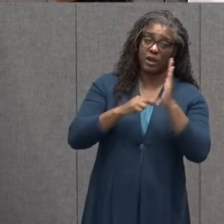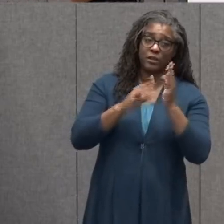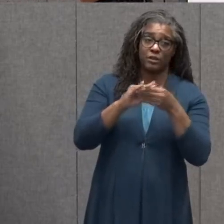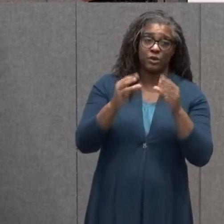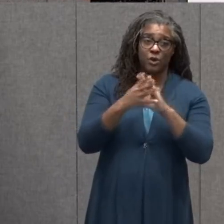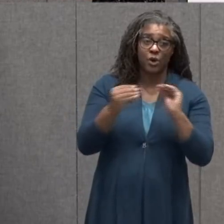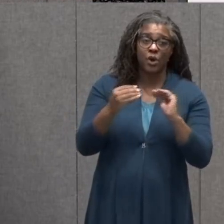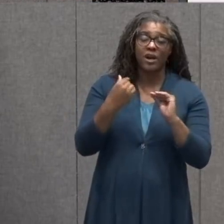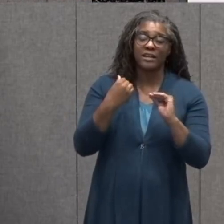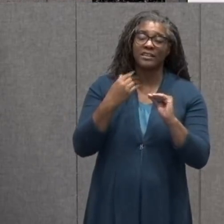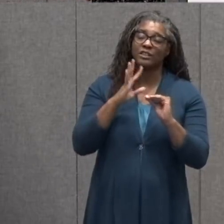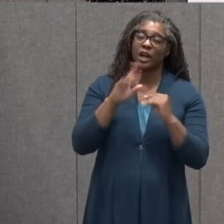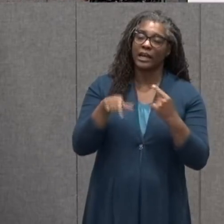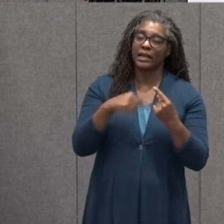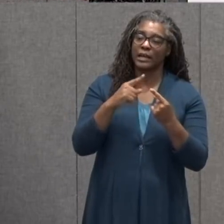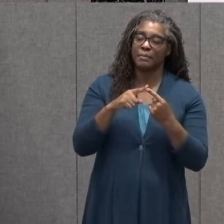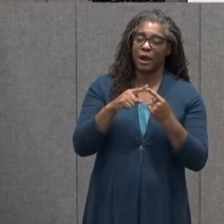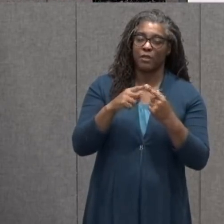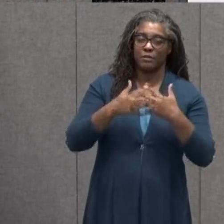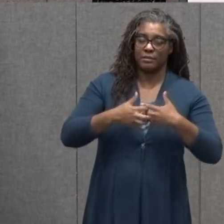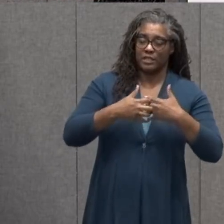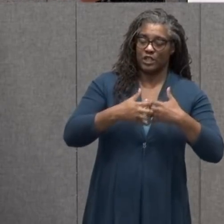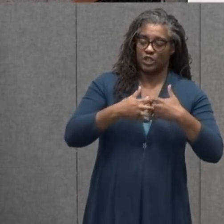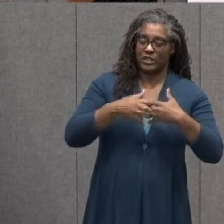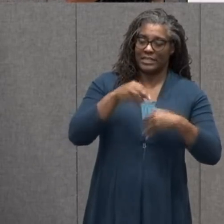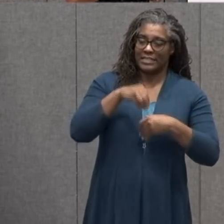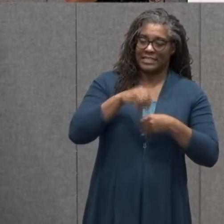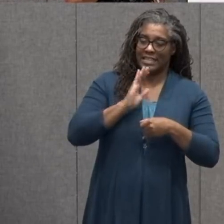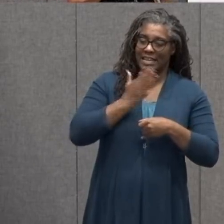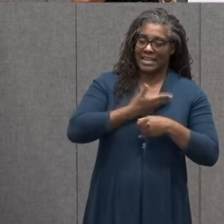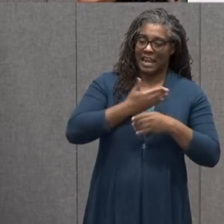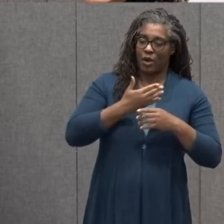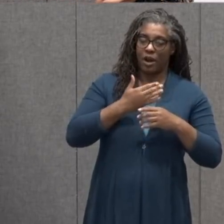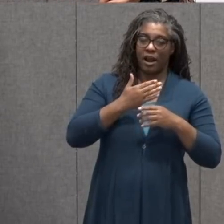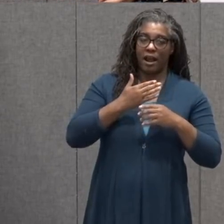and I brought in that tape measure? You may have seen that episode.